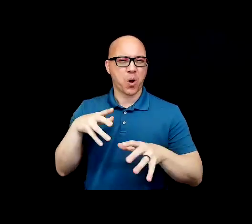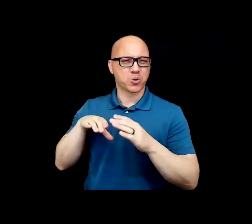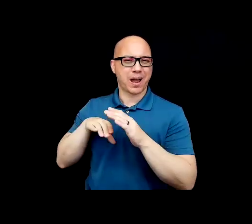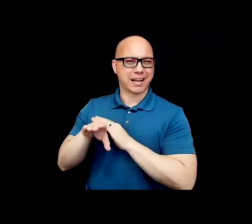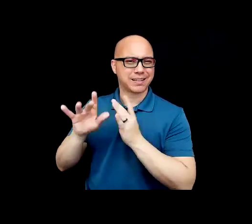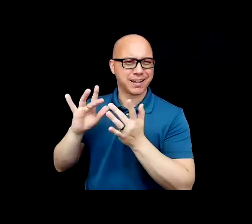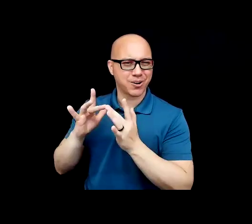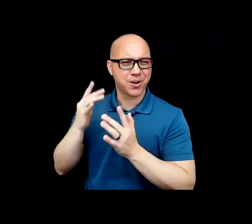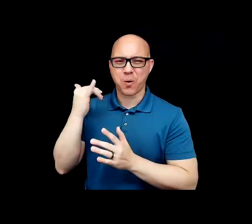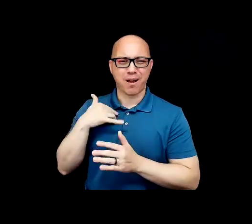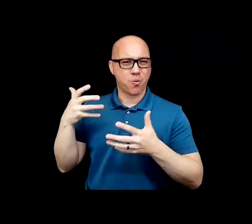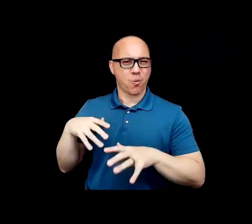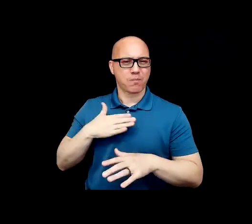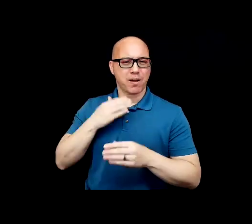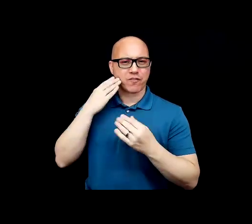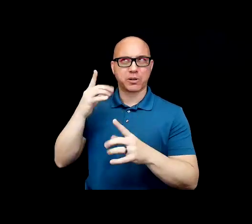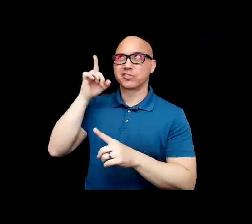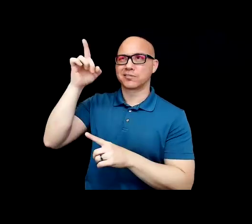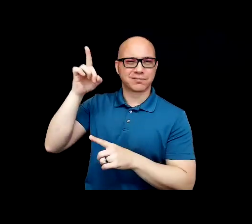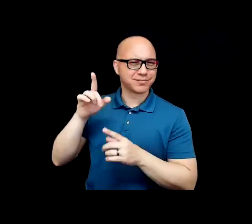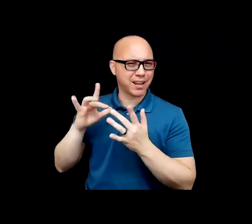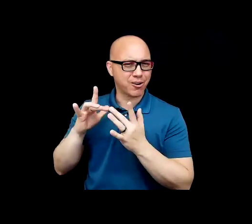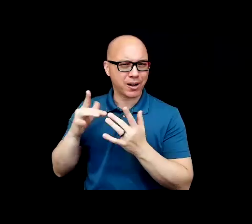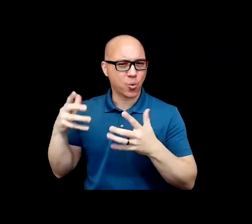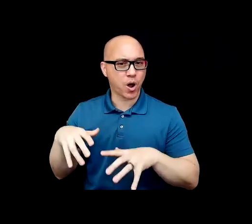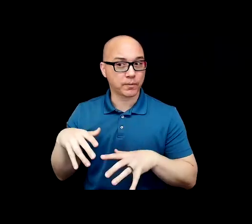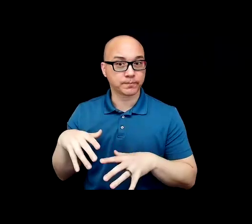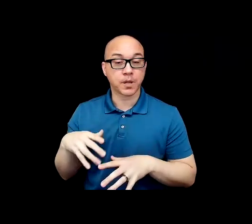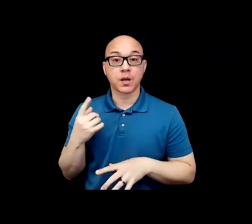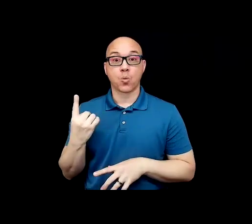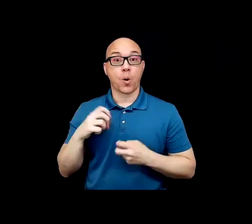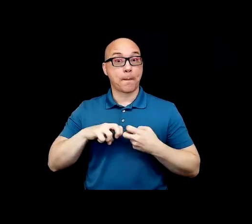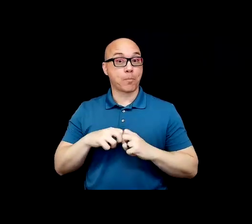information in the Cloud, but the problem with that is a lot of the desktop versions